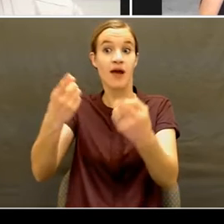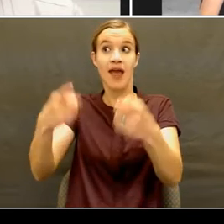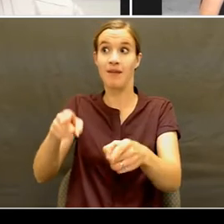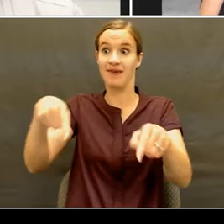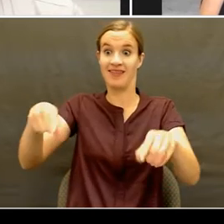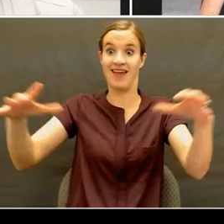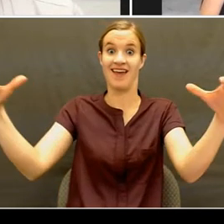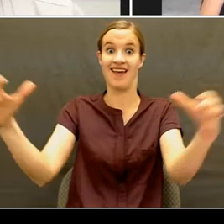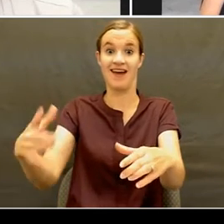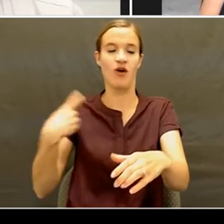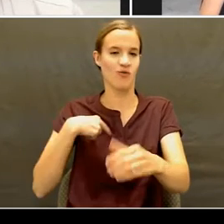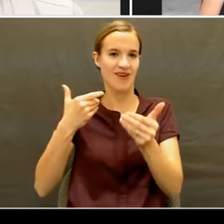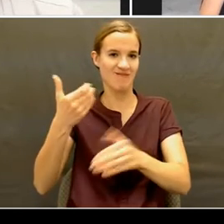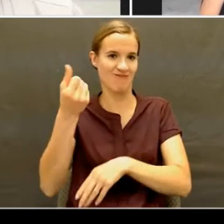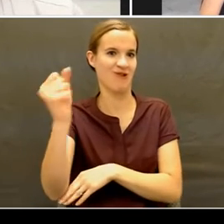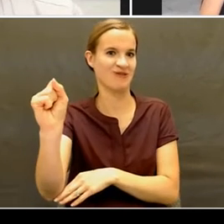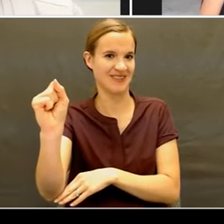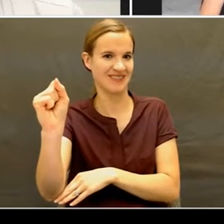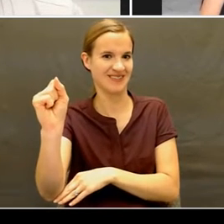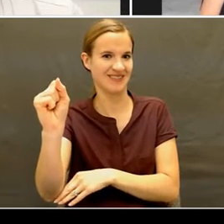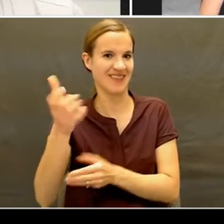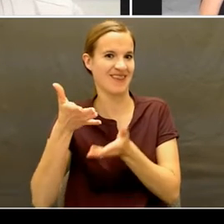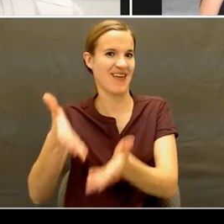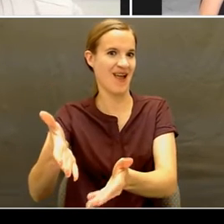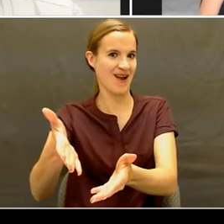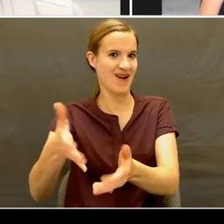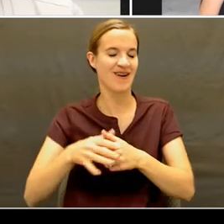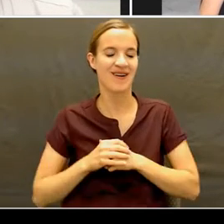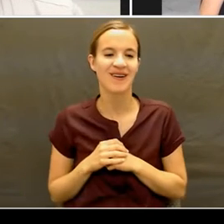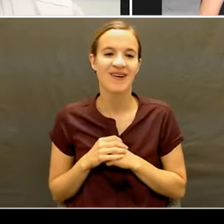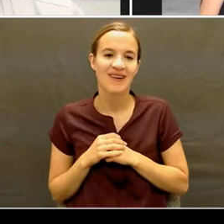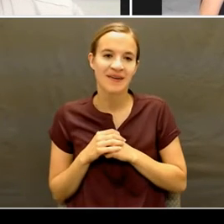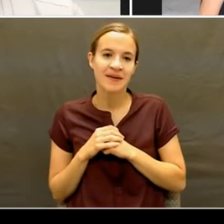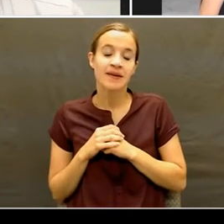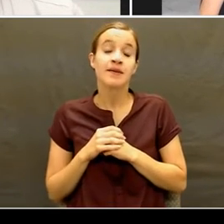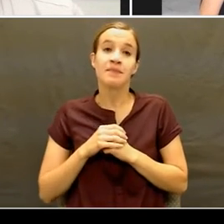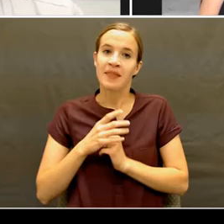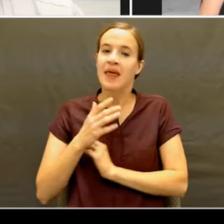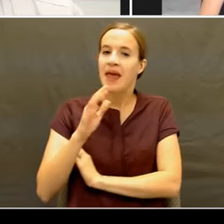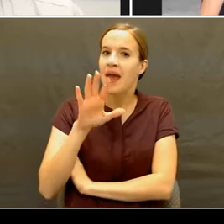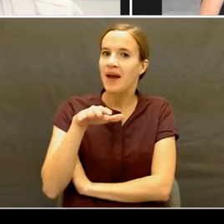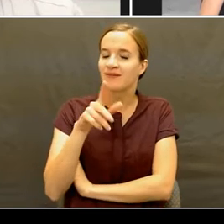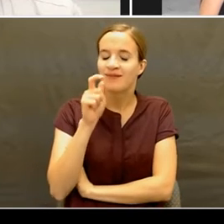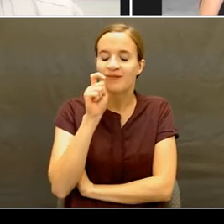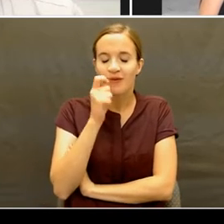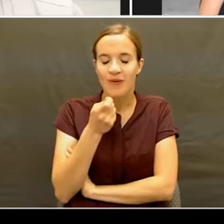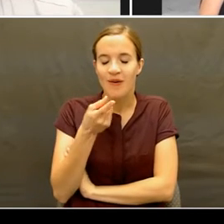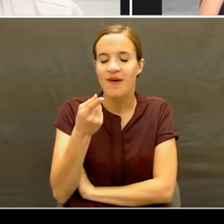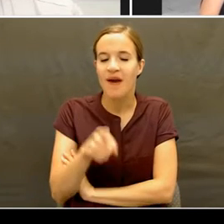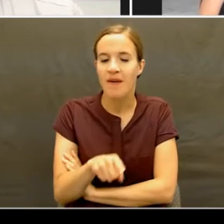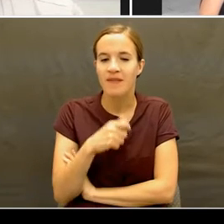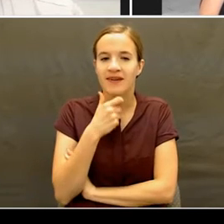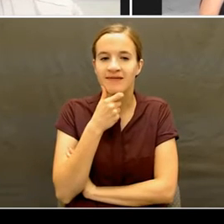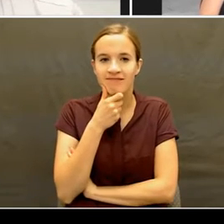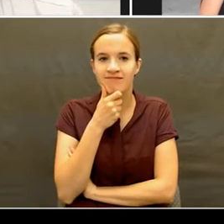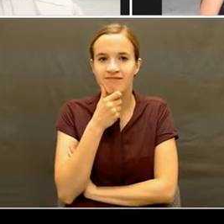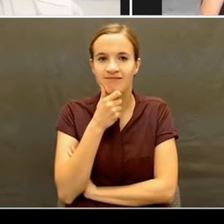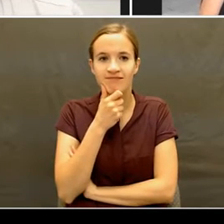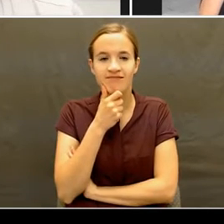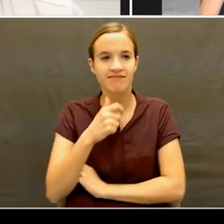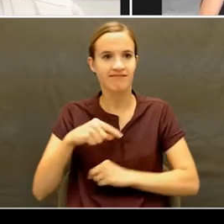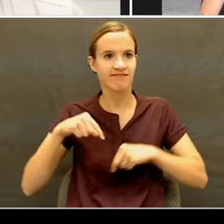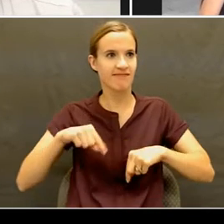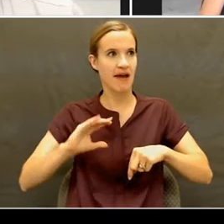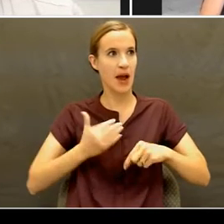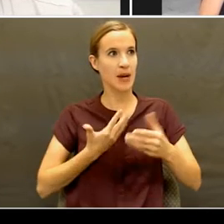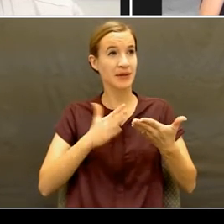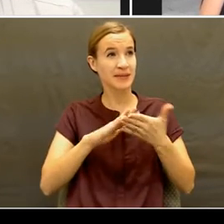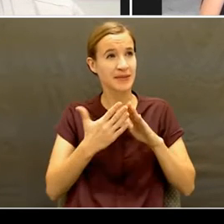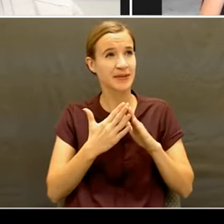and one of the neat things that happened was that as a community and different organizations